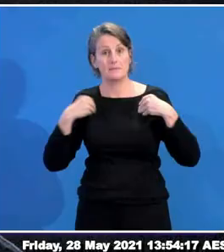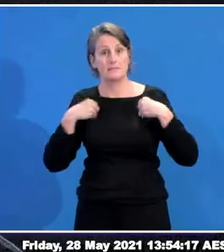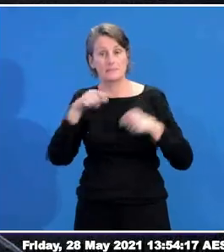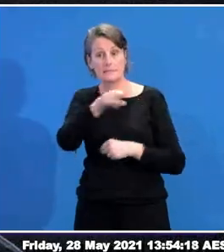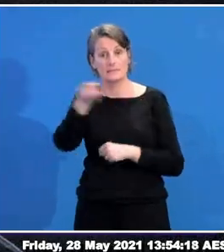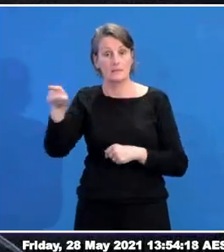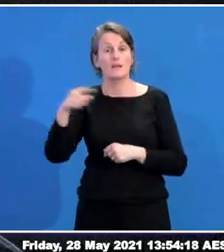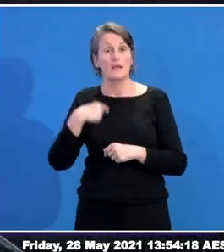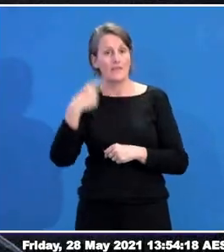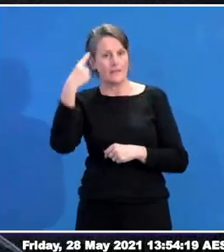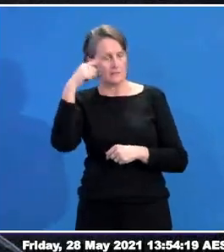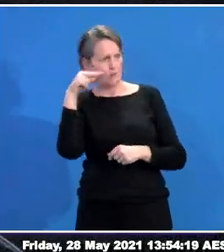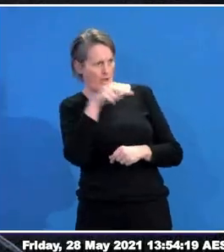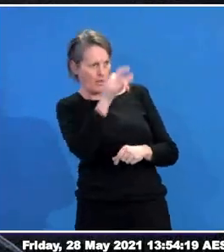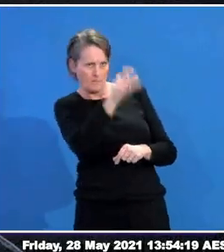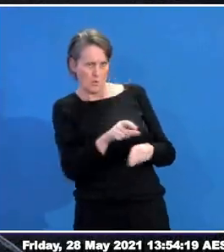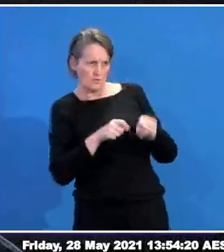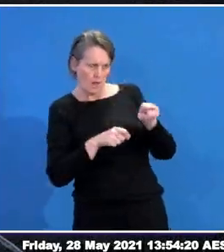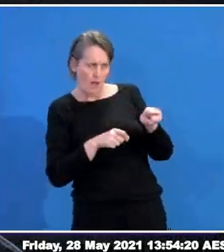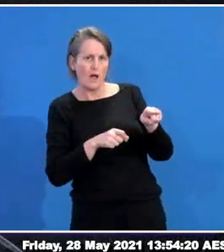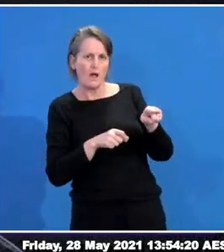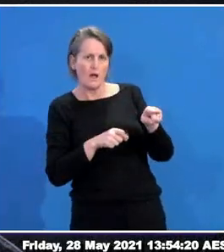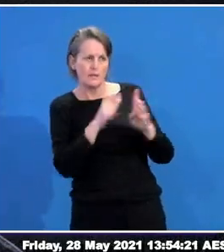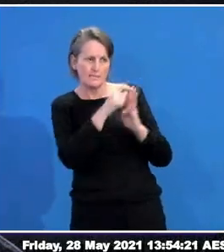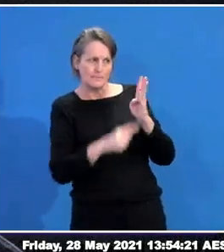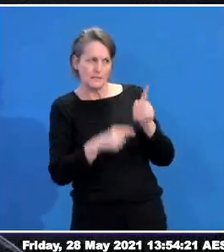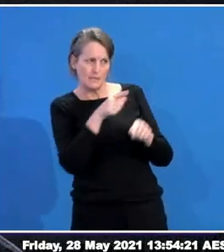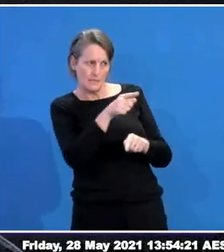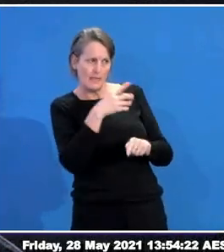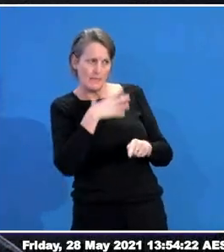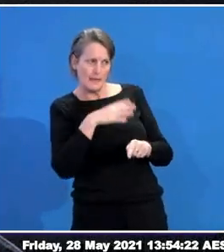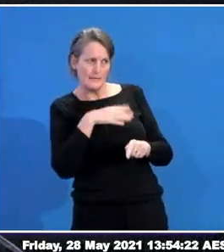identified a participant who might be suitable for one of their properties being